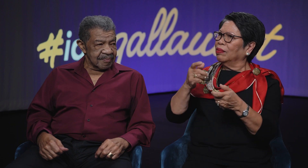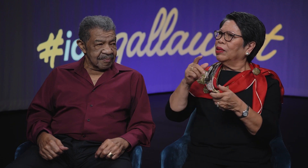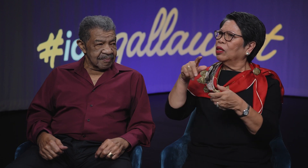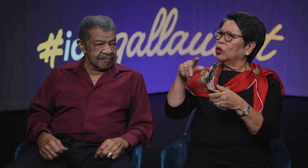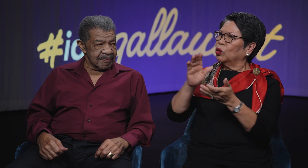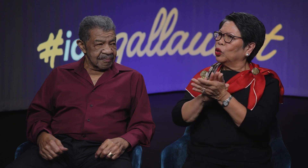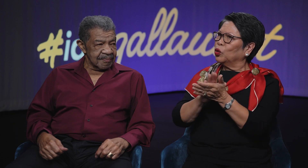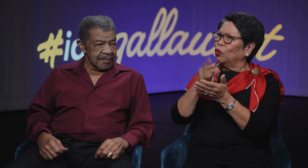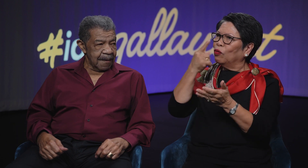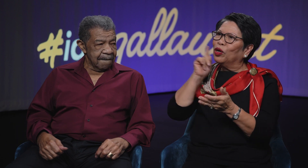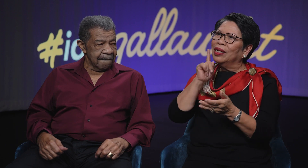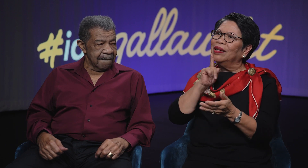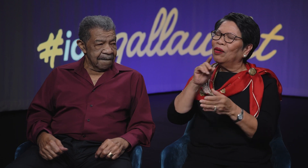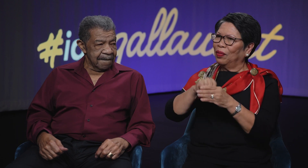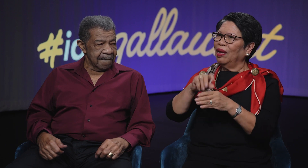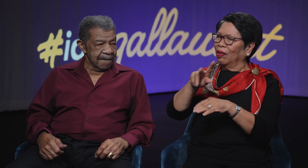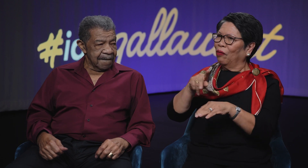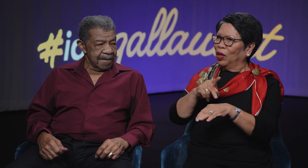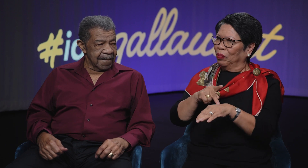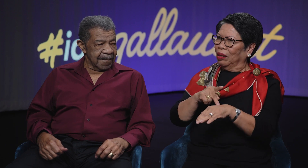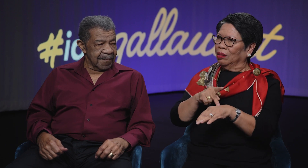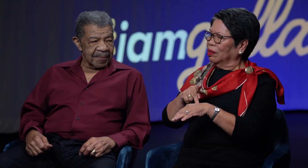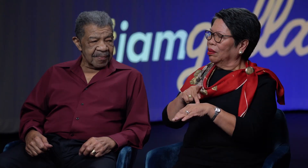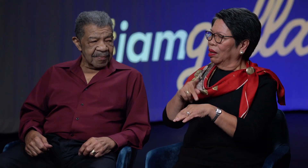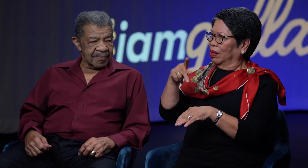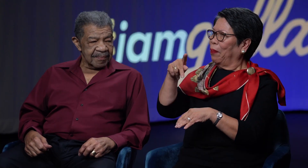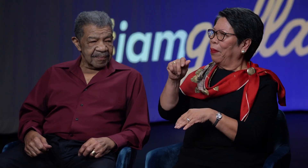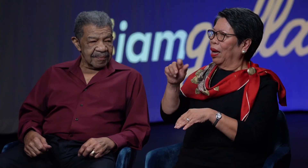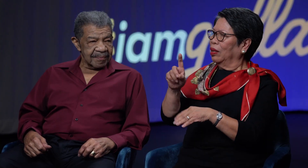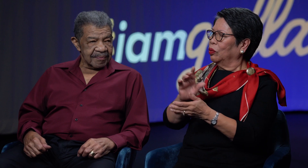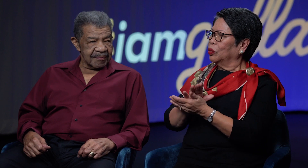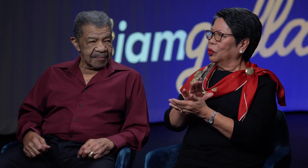a school for the deaf in the Philippines, the PAD school.